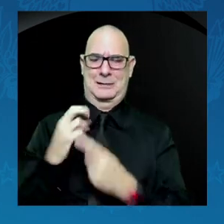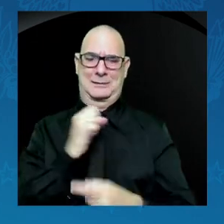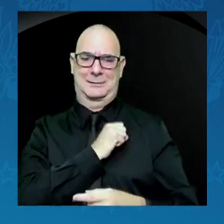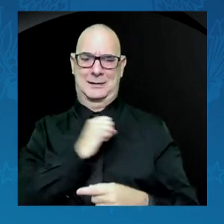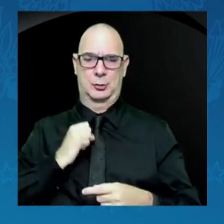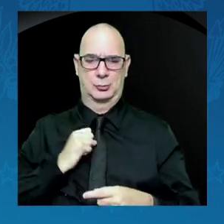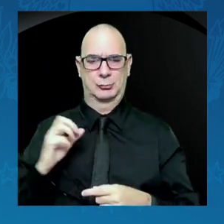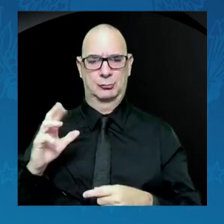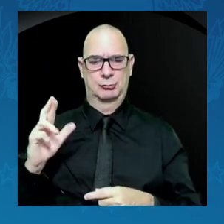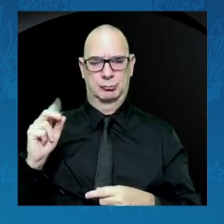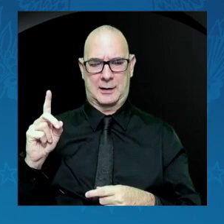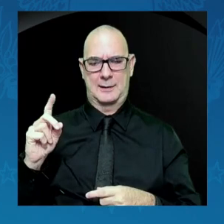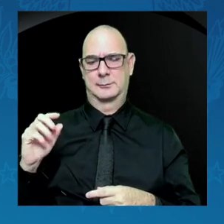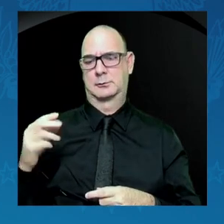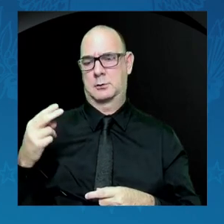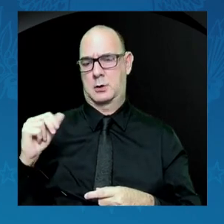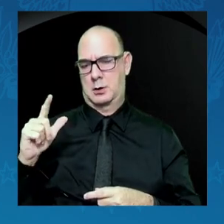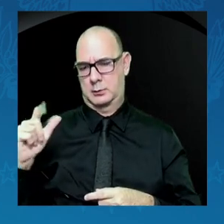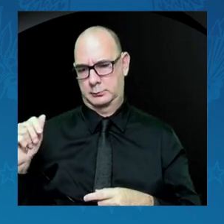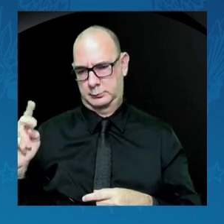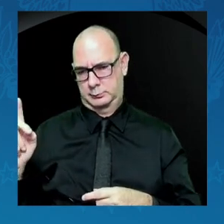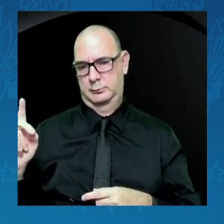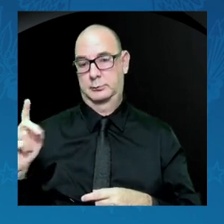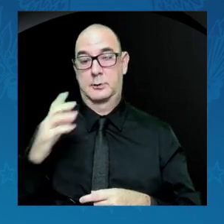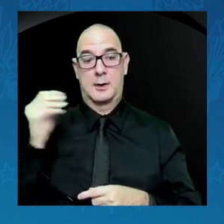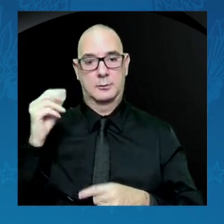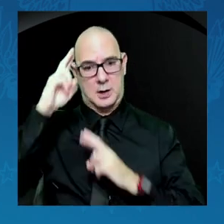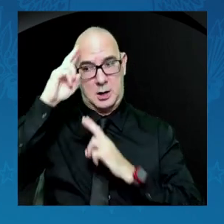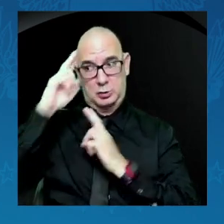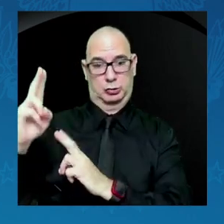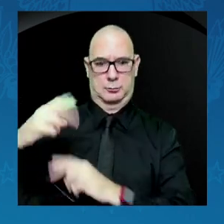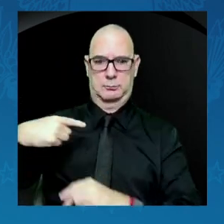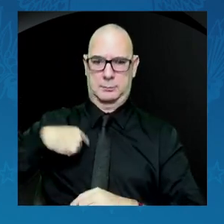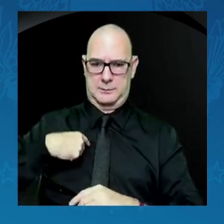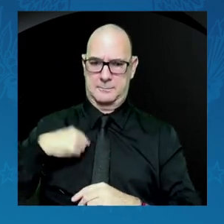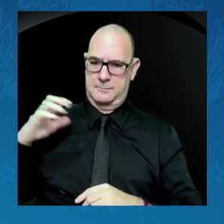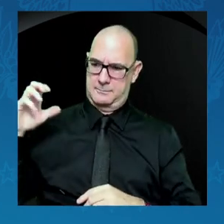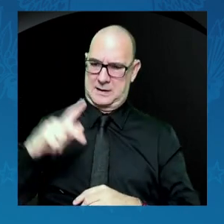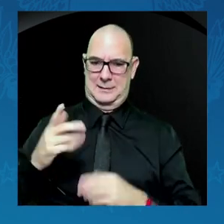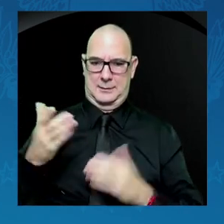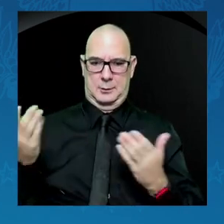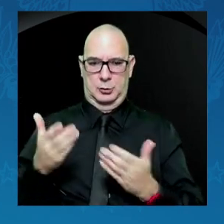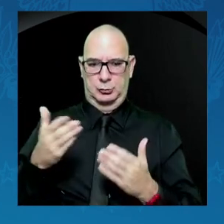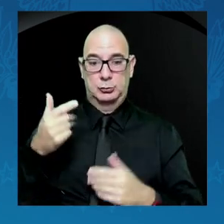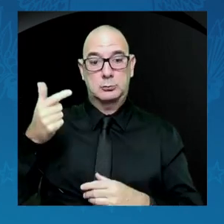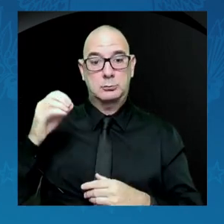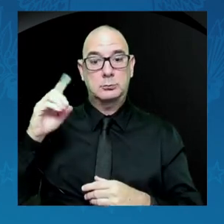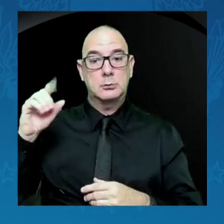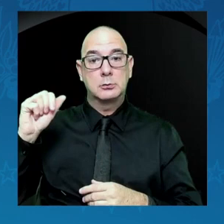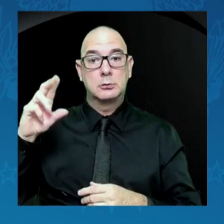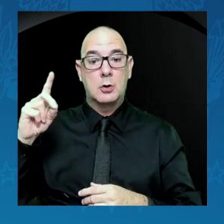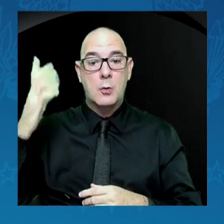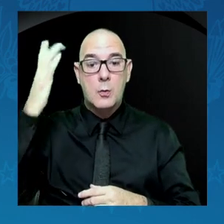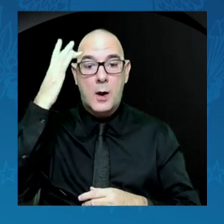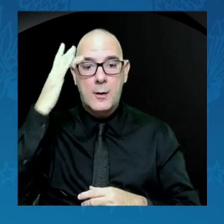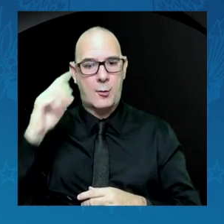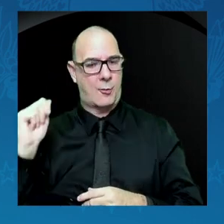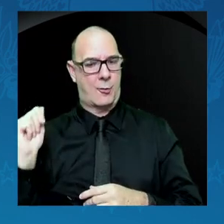And it's an honor for me to be back to Goddard because you all are making the impossible possible.